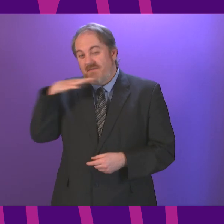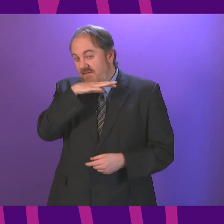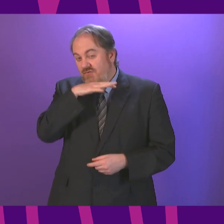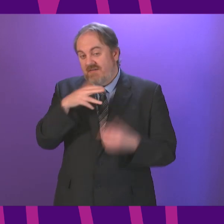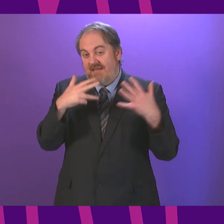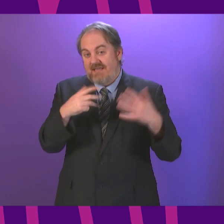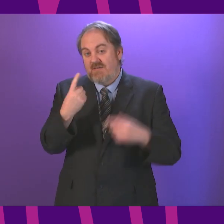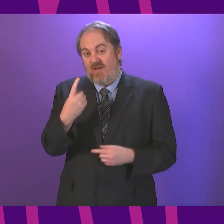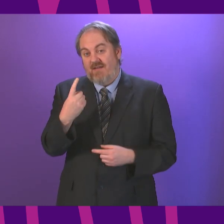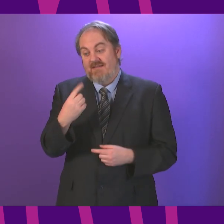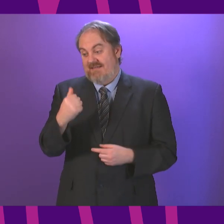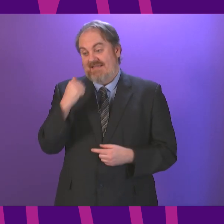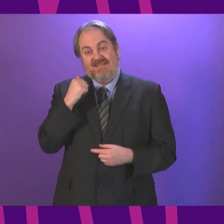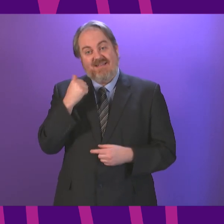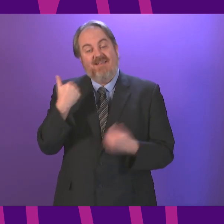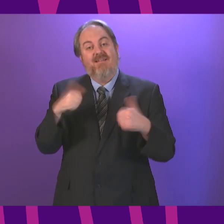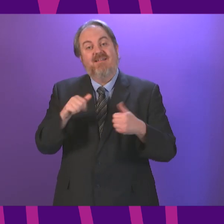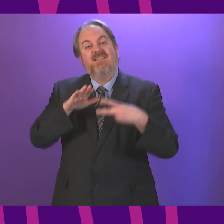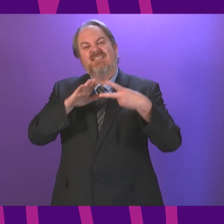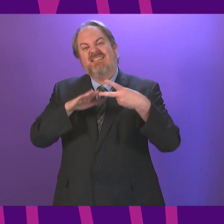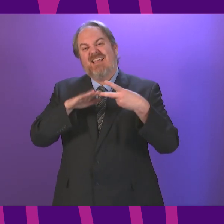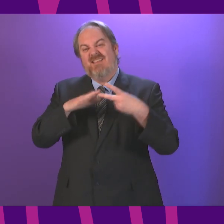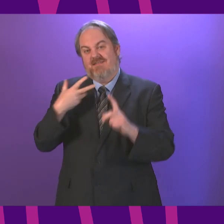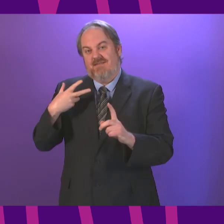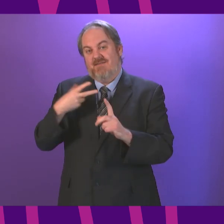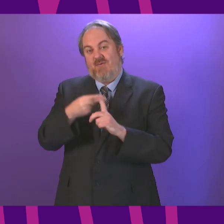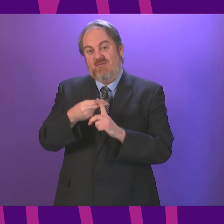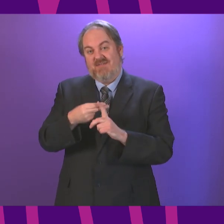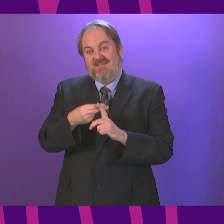yesterday, 13,581 people received a second dose, which brings the total of second doses given to 249,252.